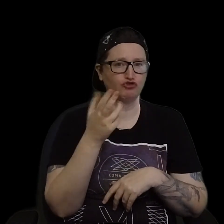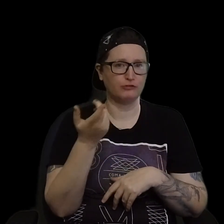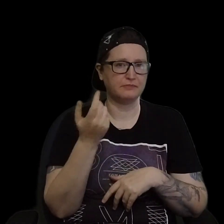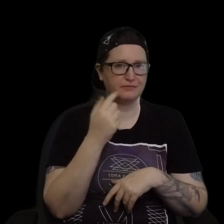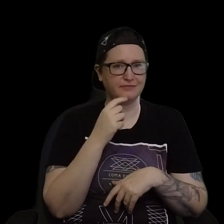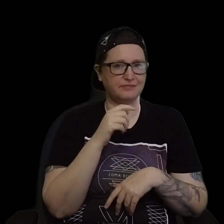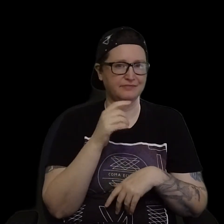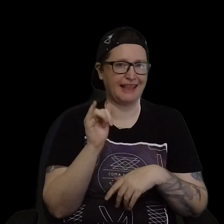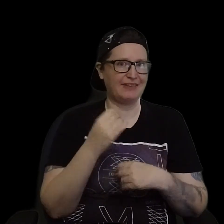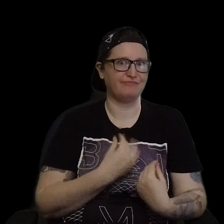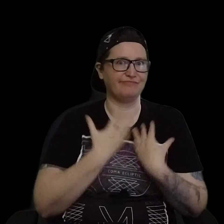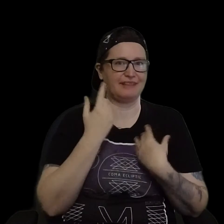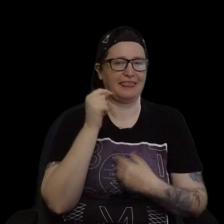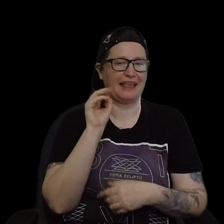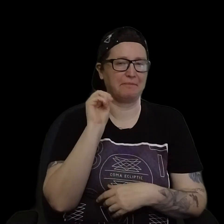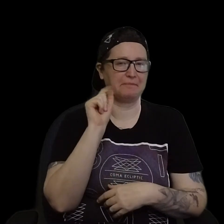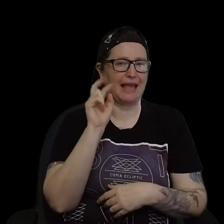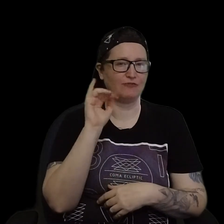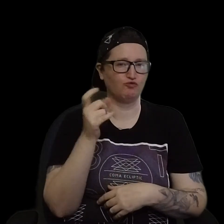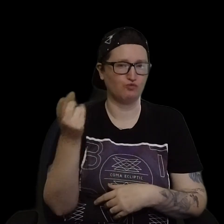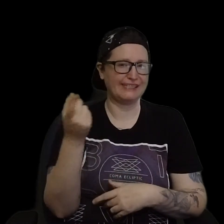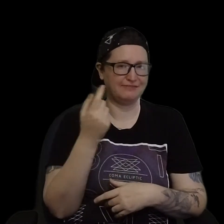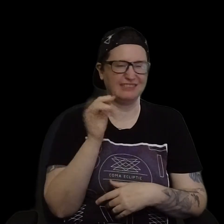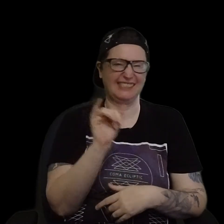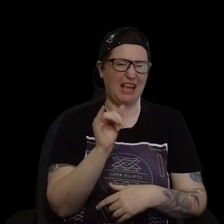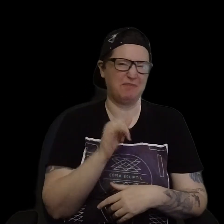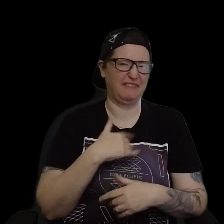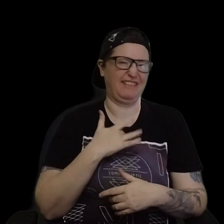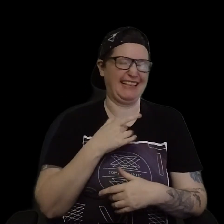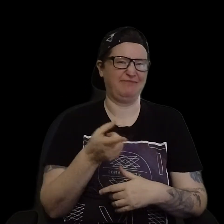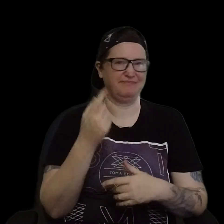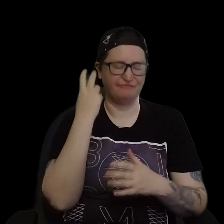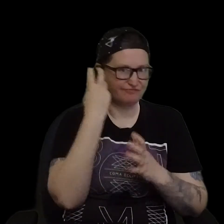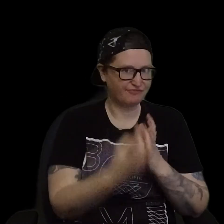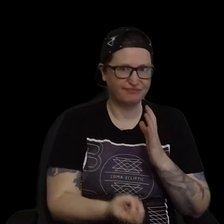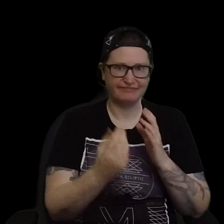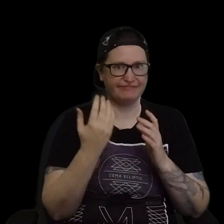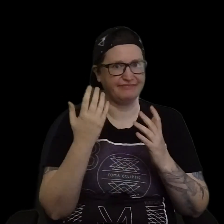Necromancer I think that more inspired like from The Matrix I feel that that's kind of